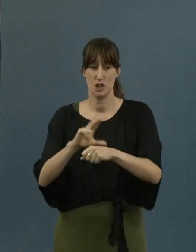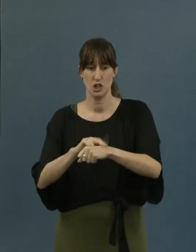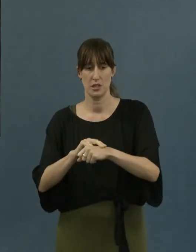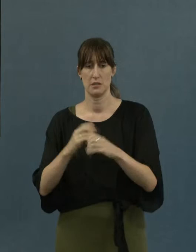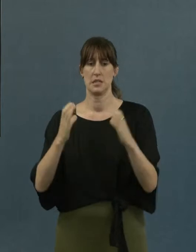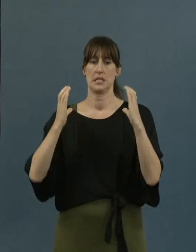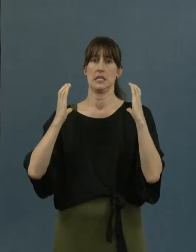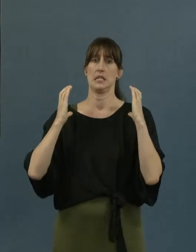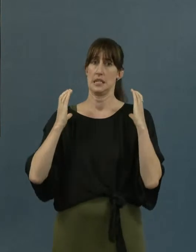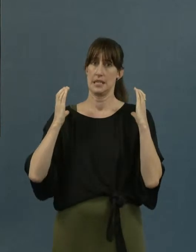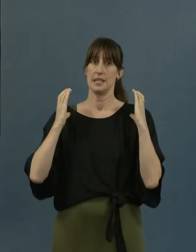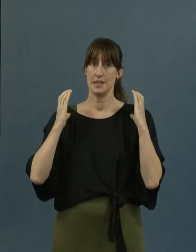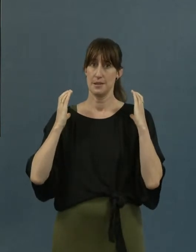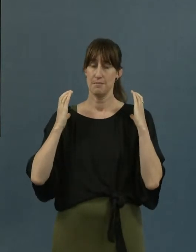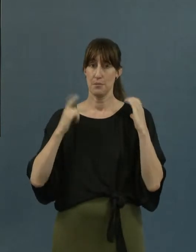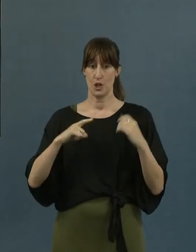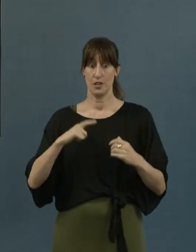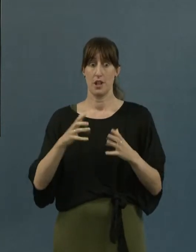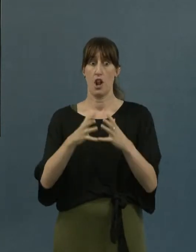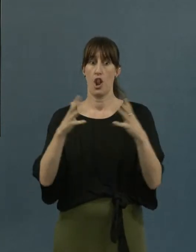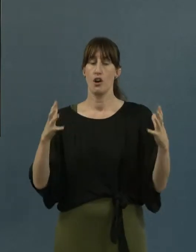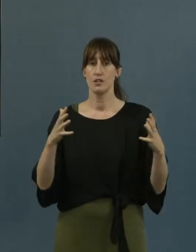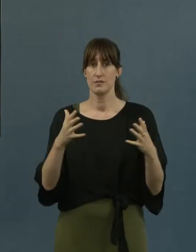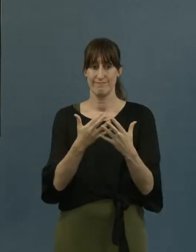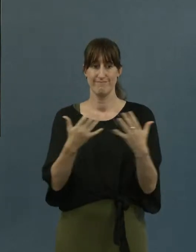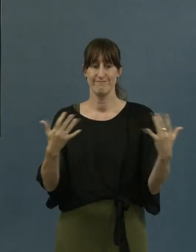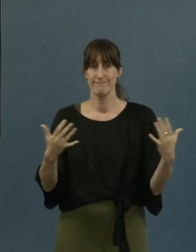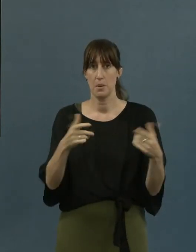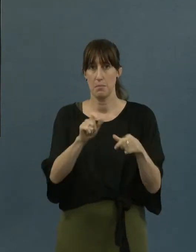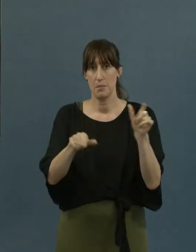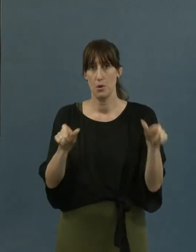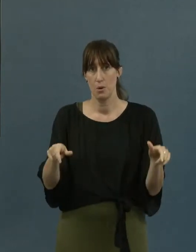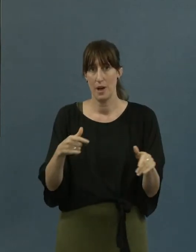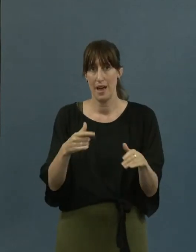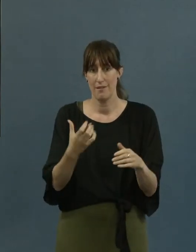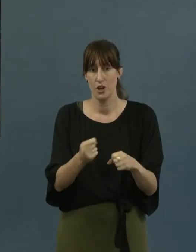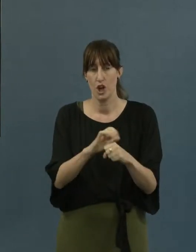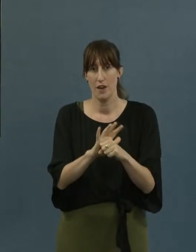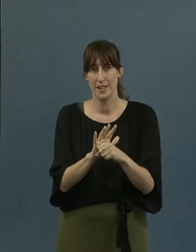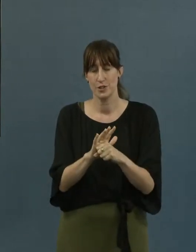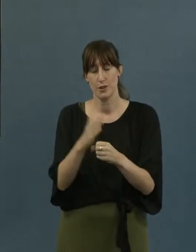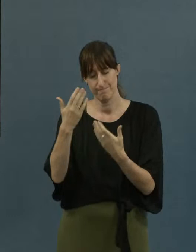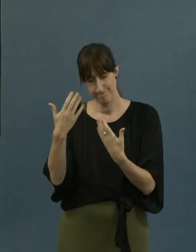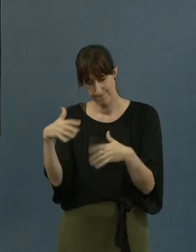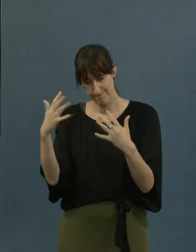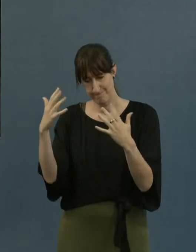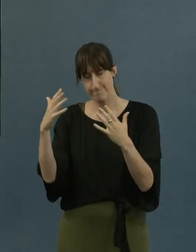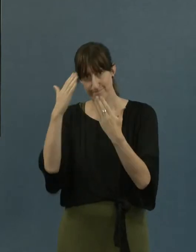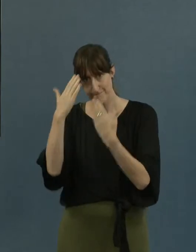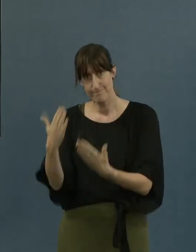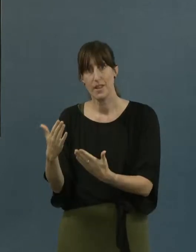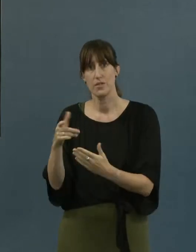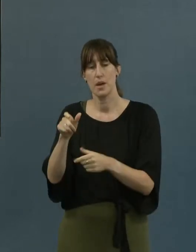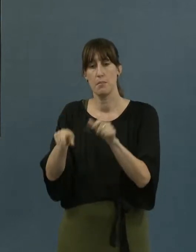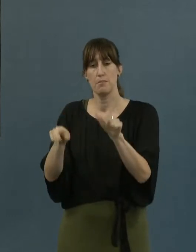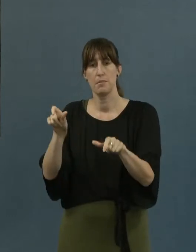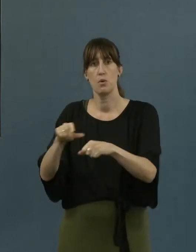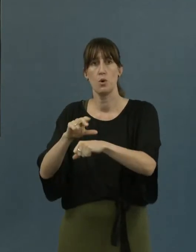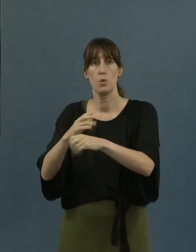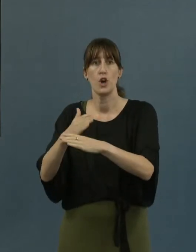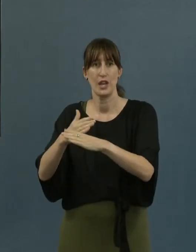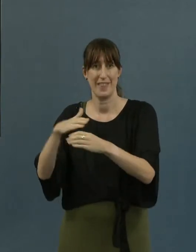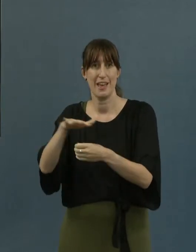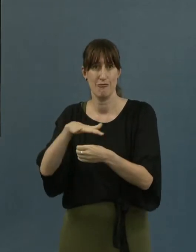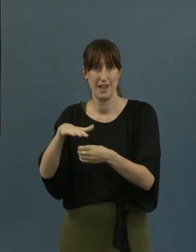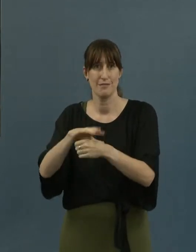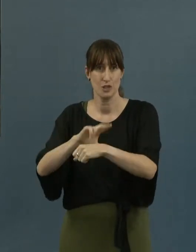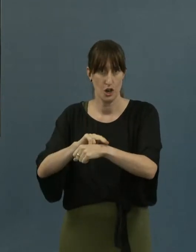see those high numbers of case,